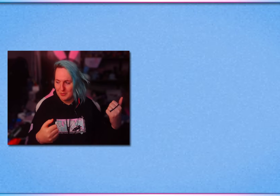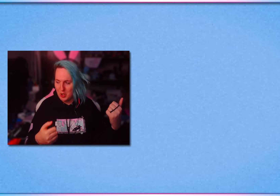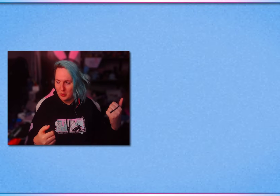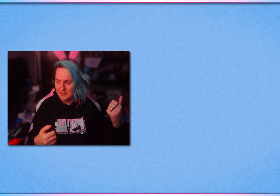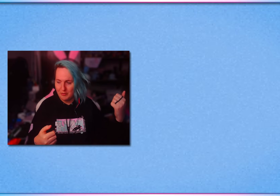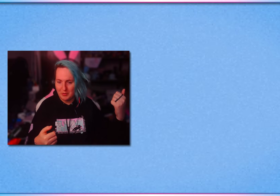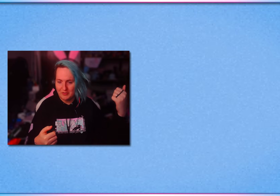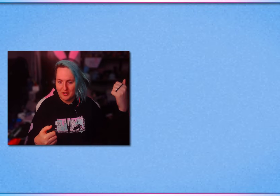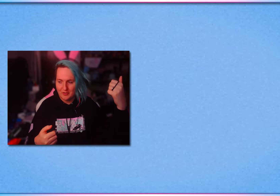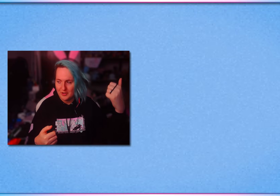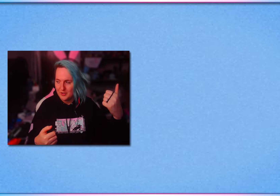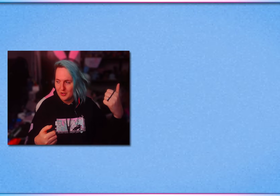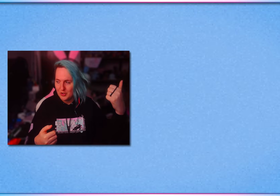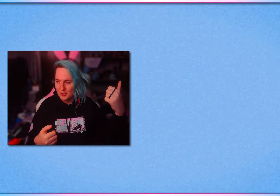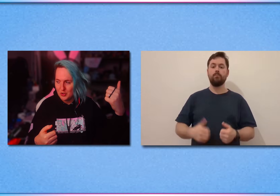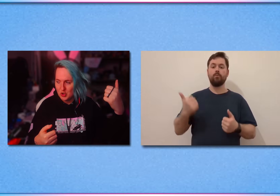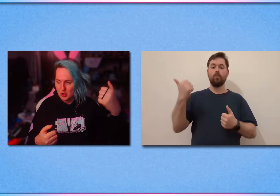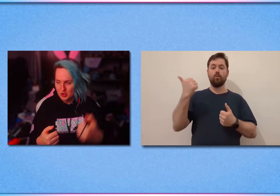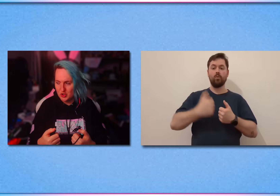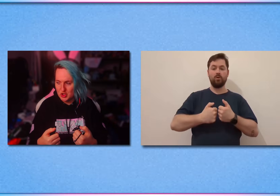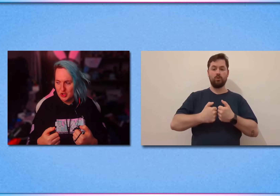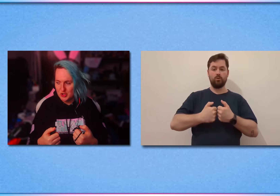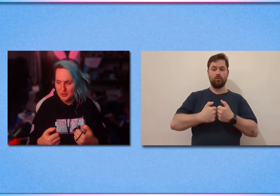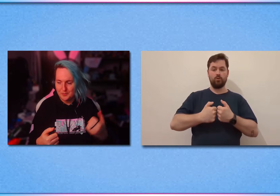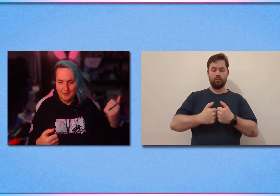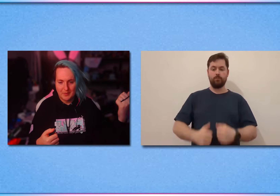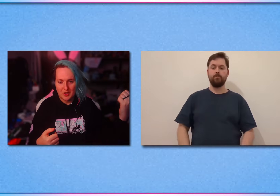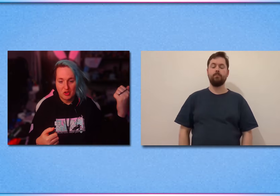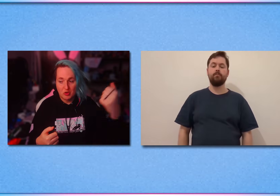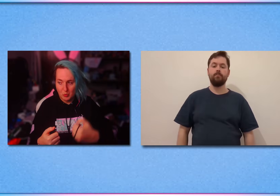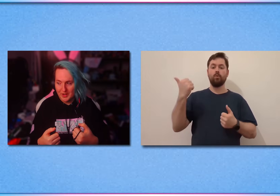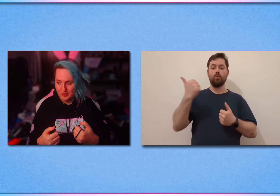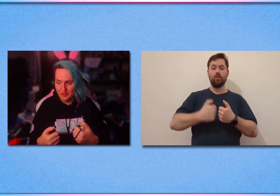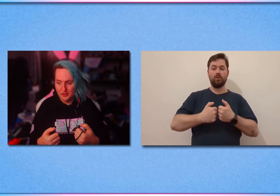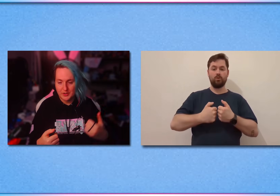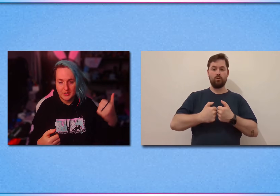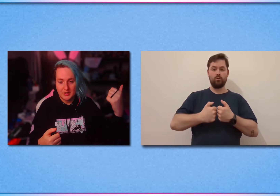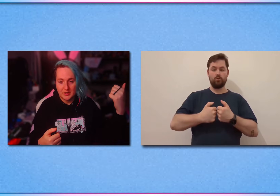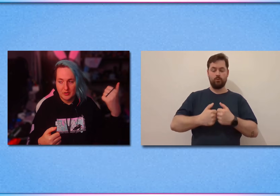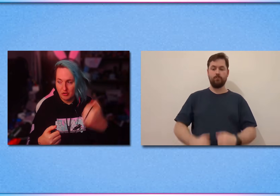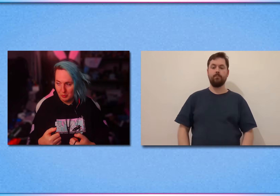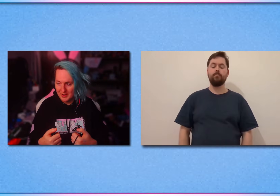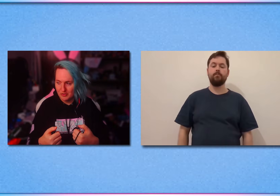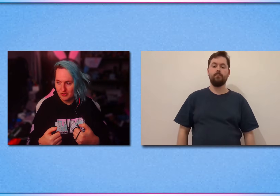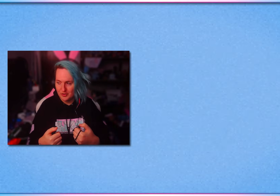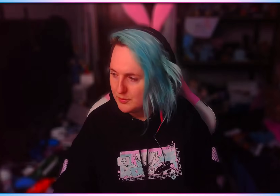We're holding the Switch and... Switch.